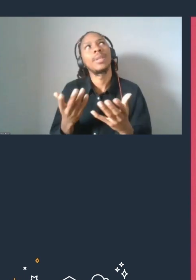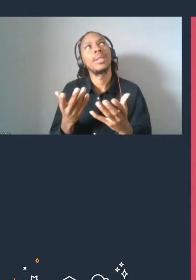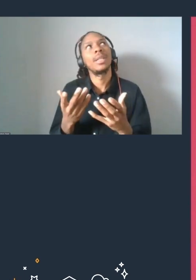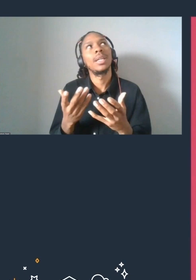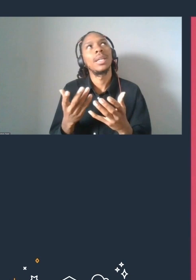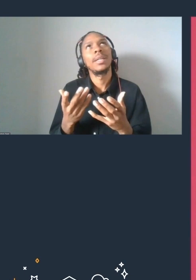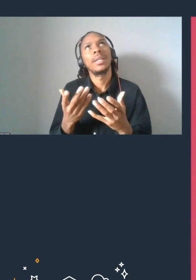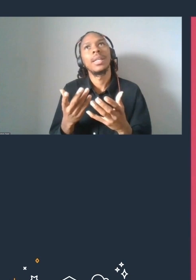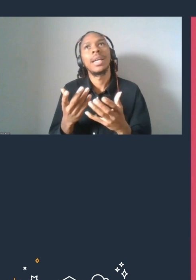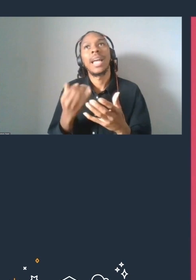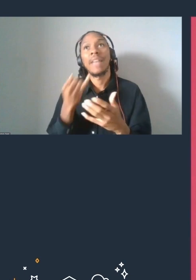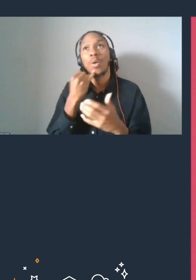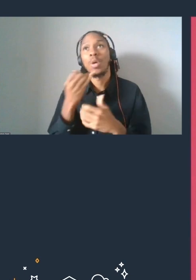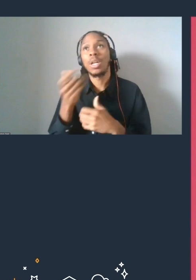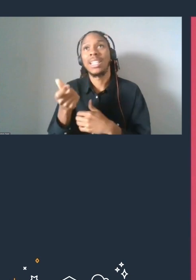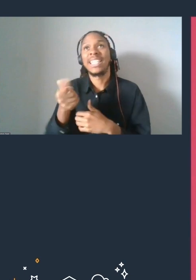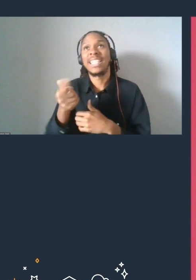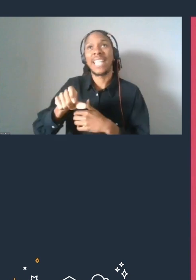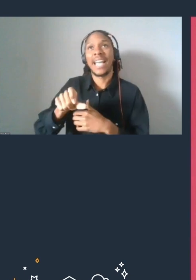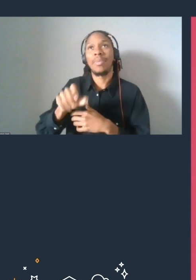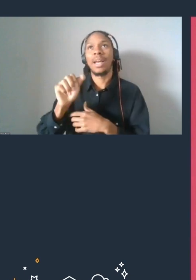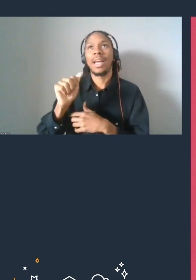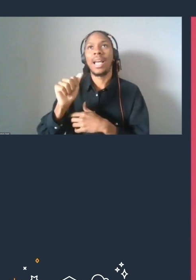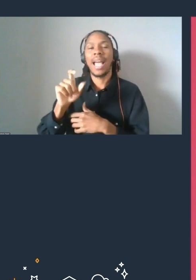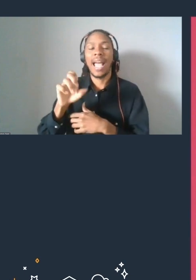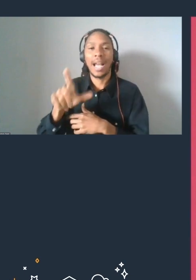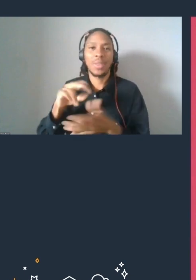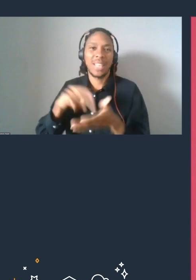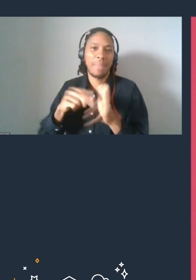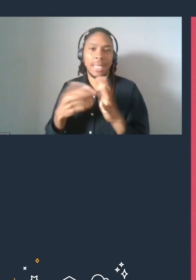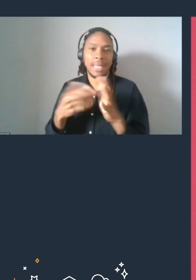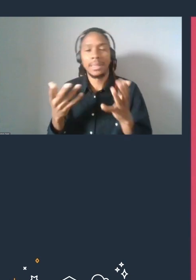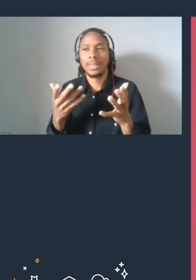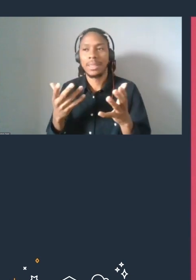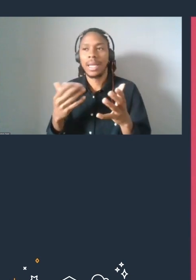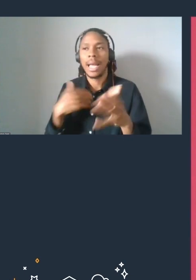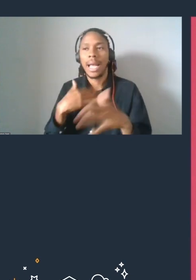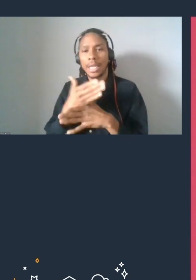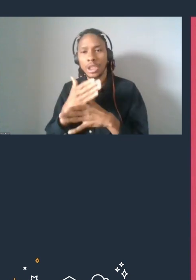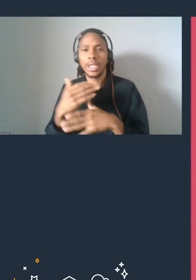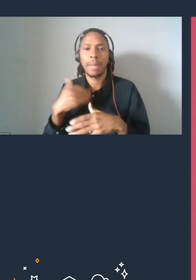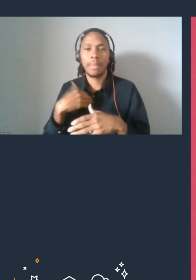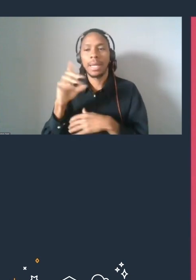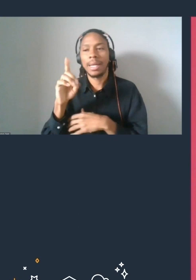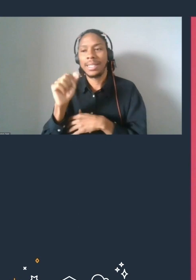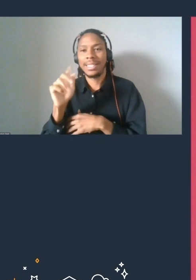to disable ACLs, of course it still means that I can share my data, you know, 'cause there are many use cases